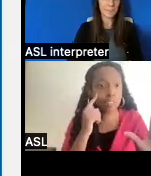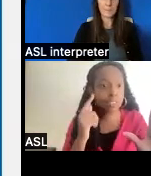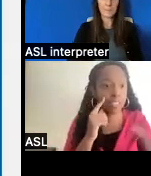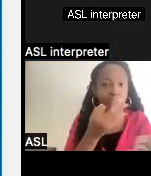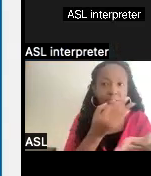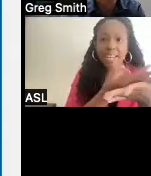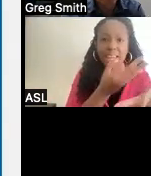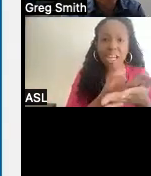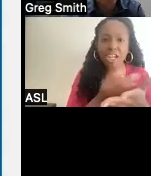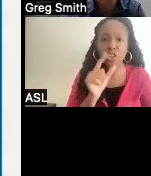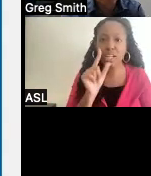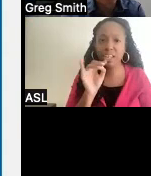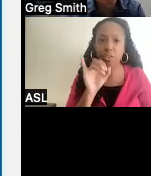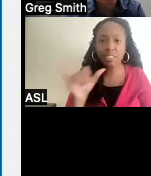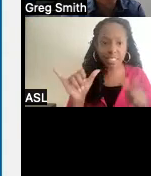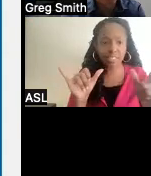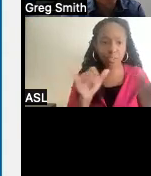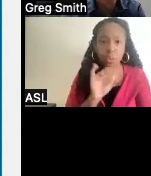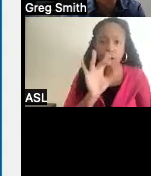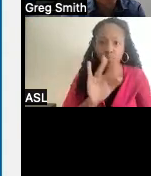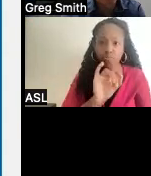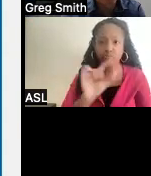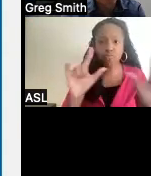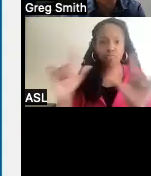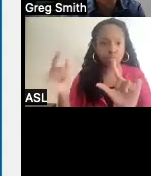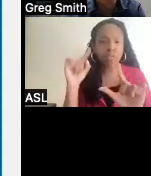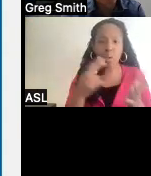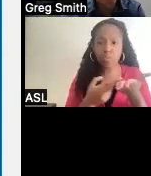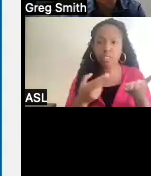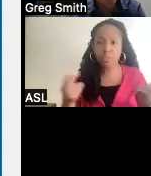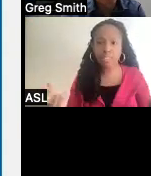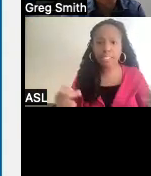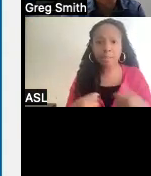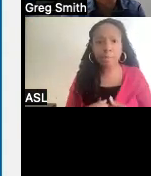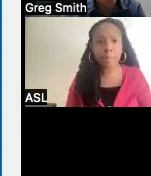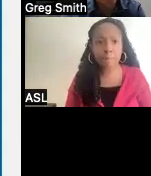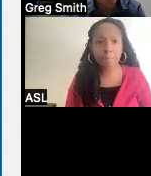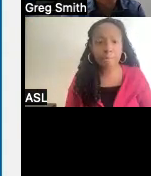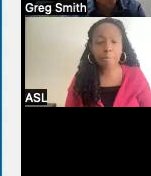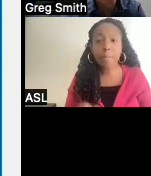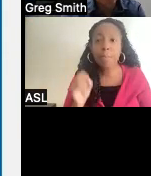literacy this is where you'll want to go for these resources so um the resources